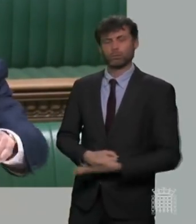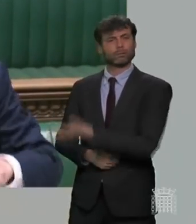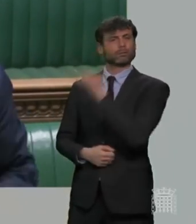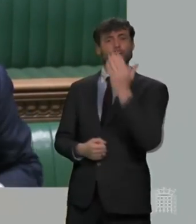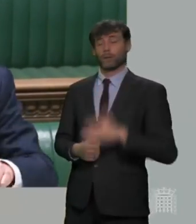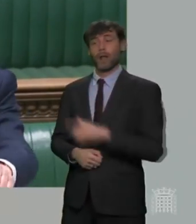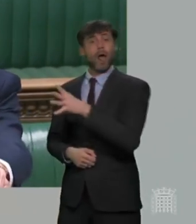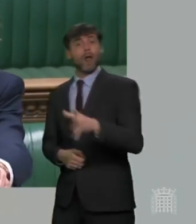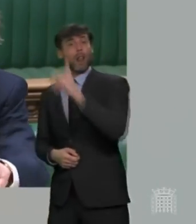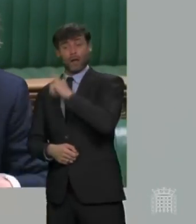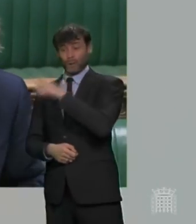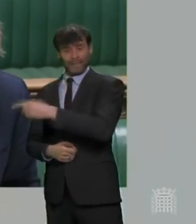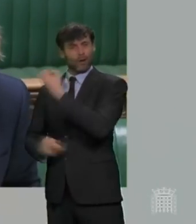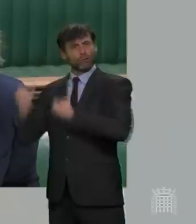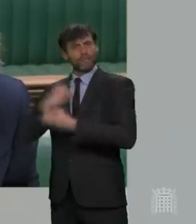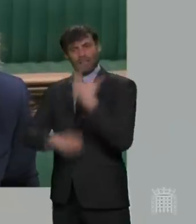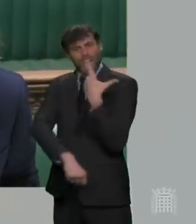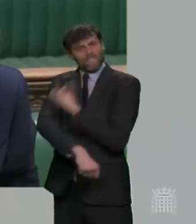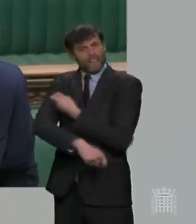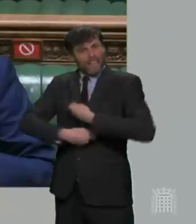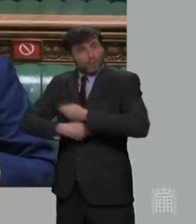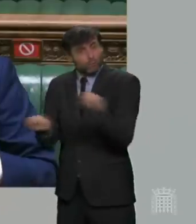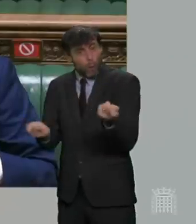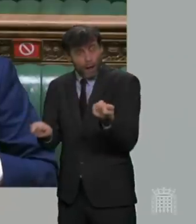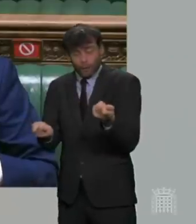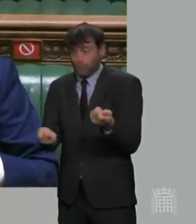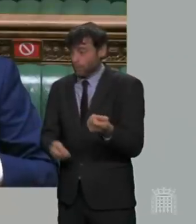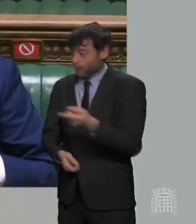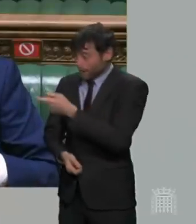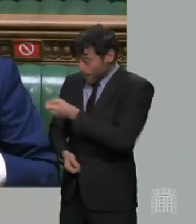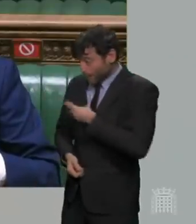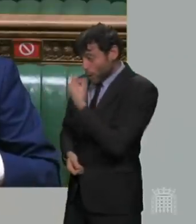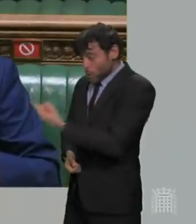voted—although he claims to have forgotten it—to stay in the European Medicines Agency.